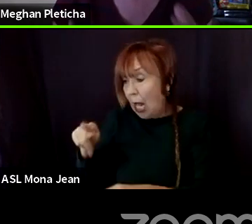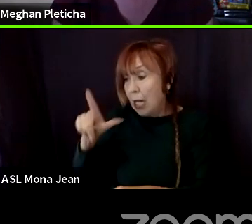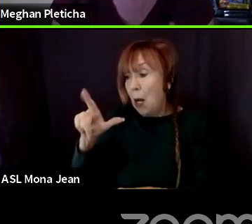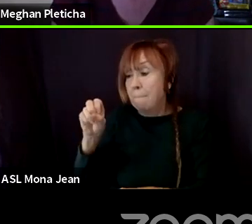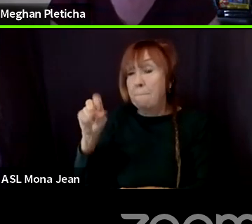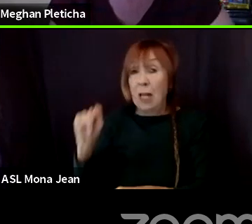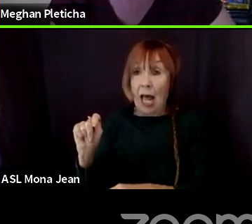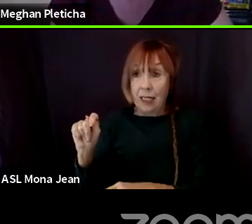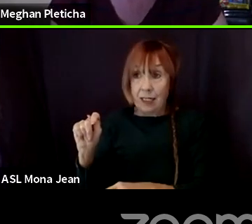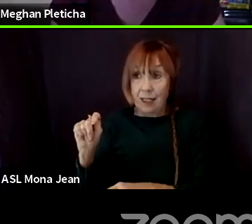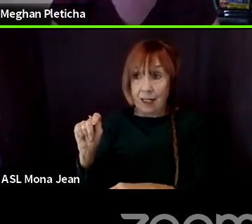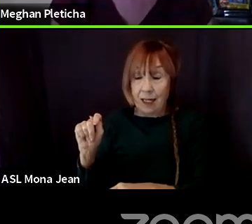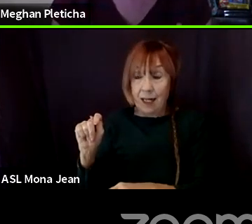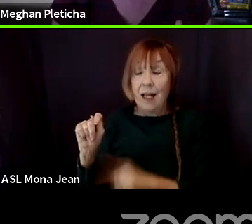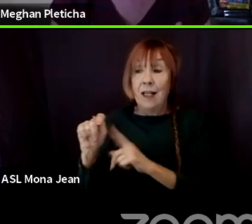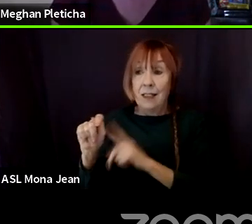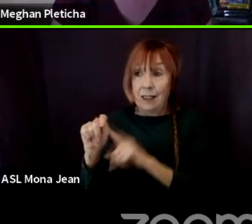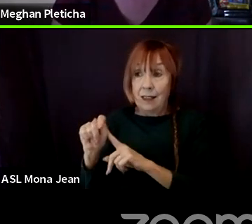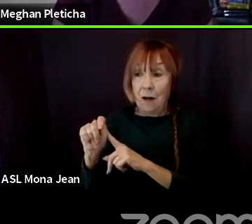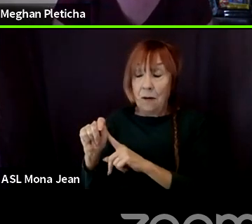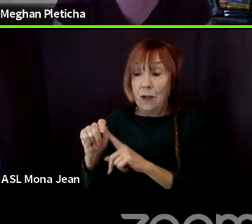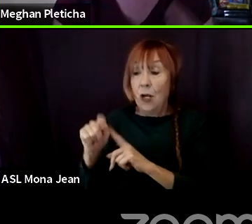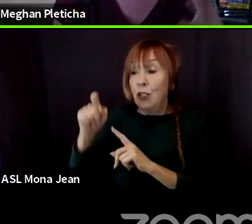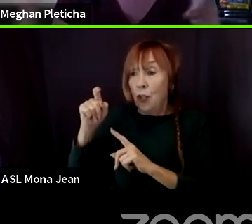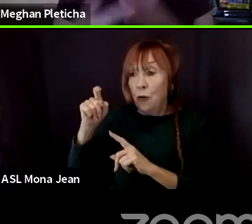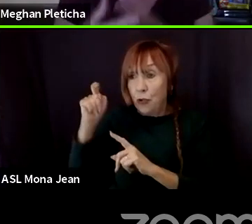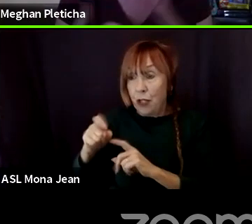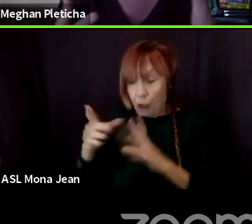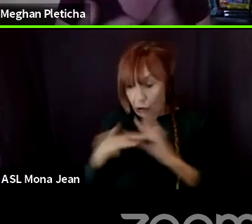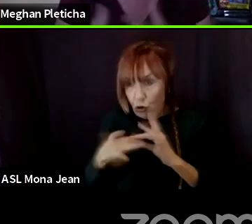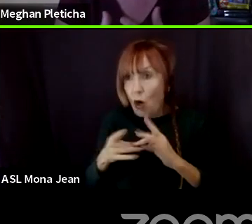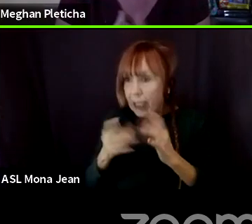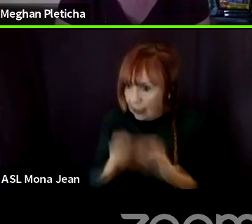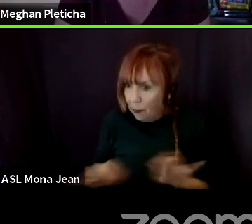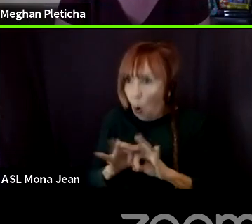and you need to get all the story points out. So, it's a new collaboration,